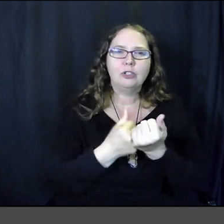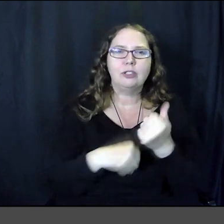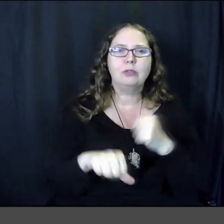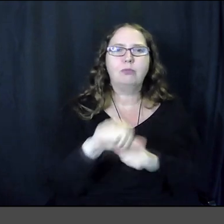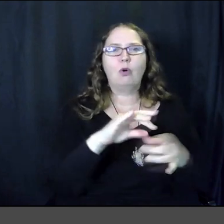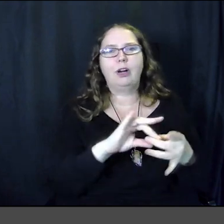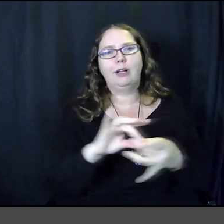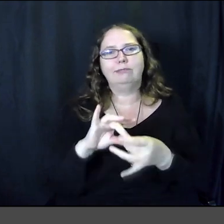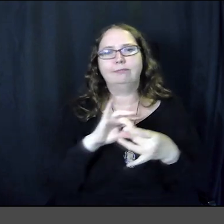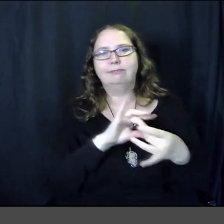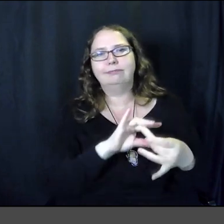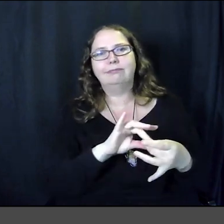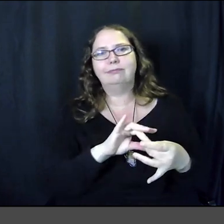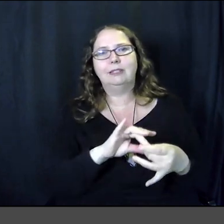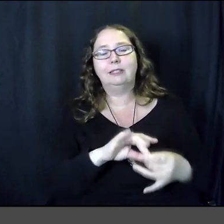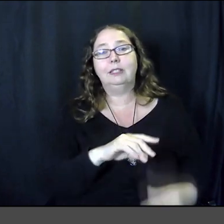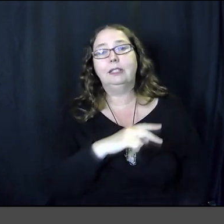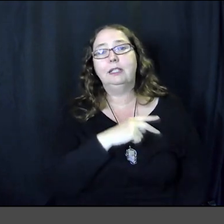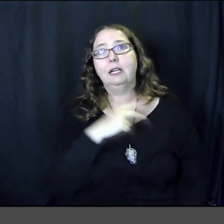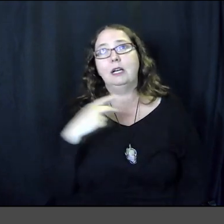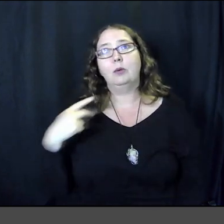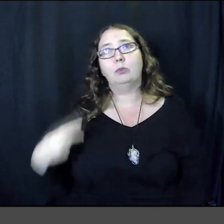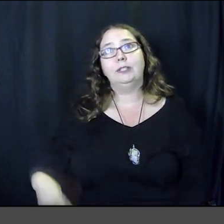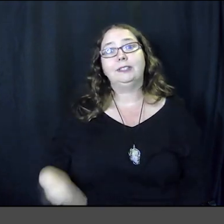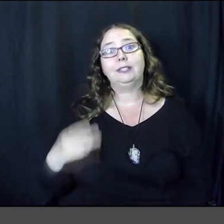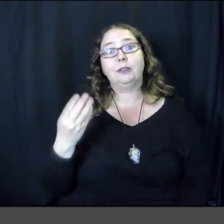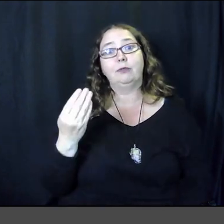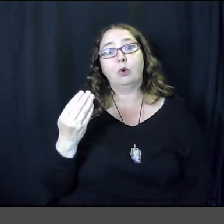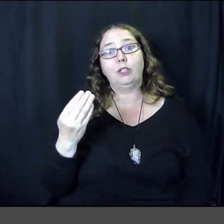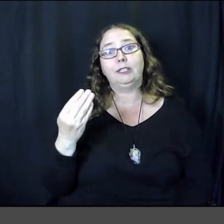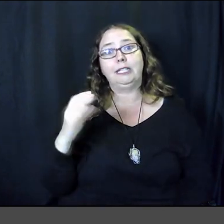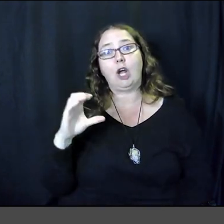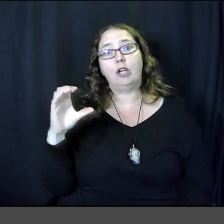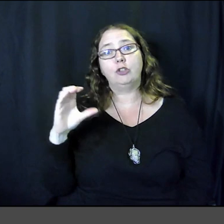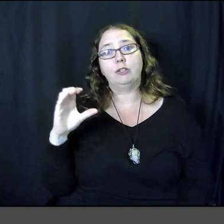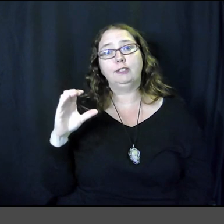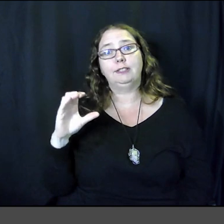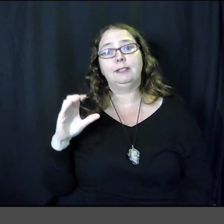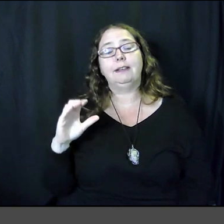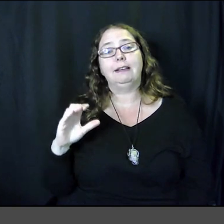IN CENTRAL MEXICO, AND THEIR READING POEMS ON AND ON,